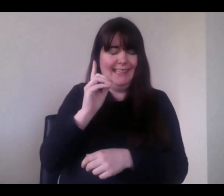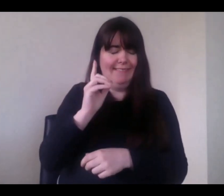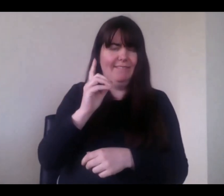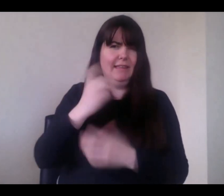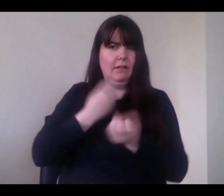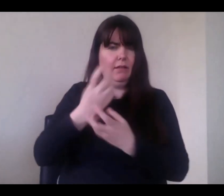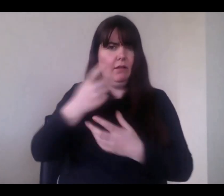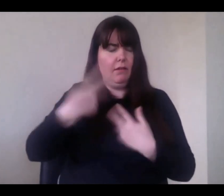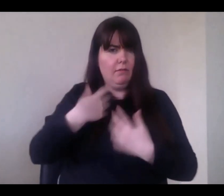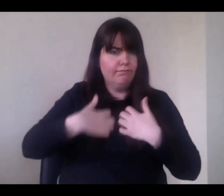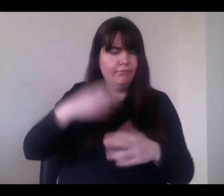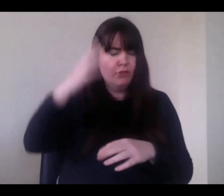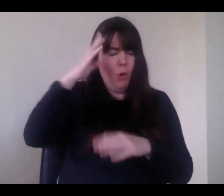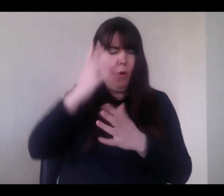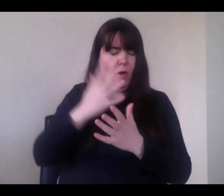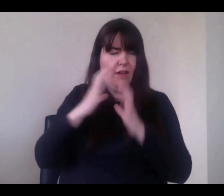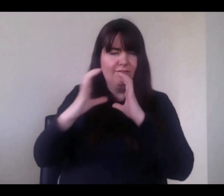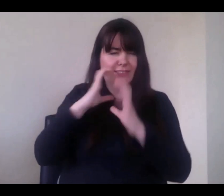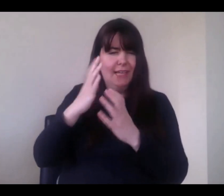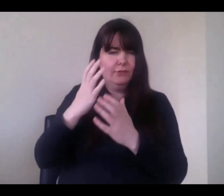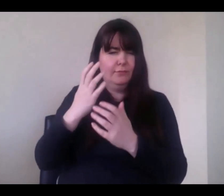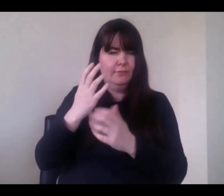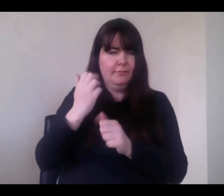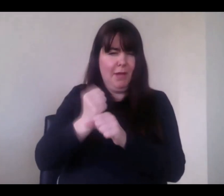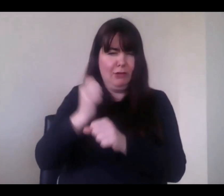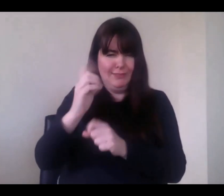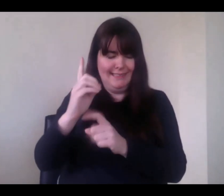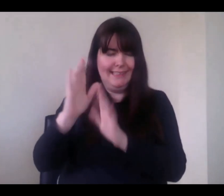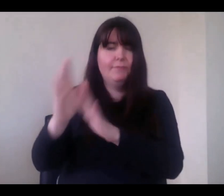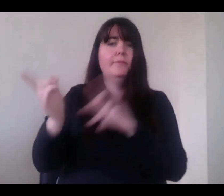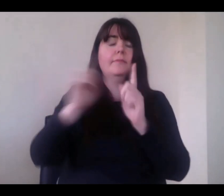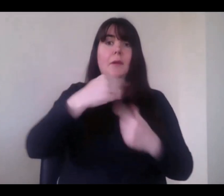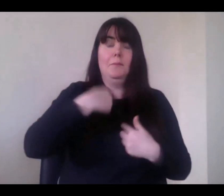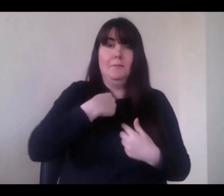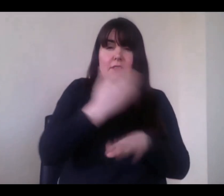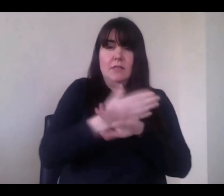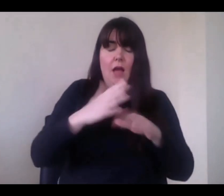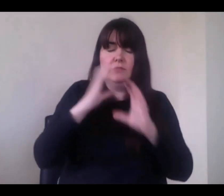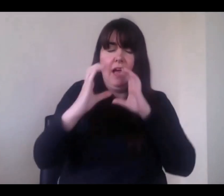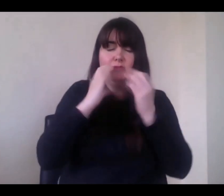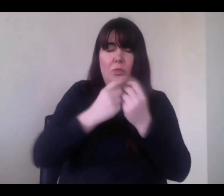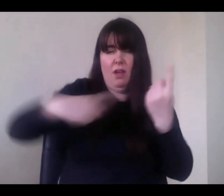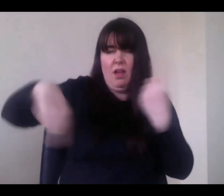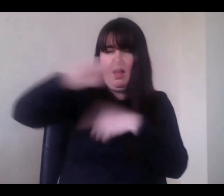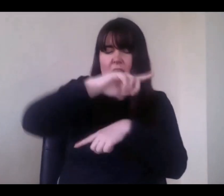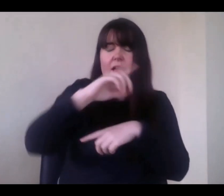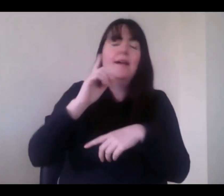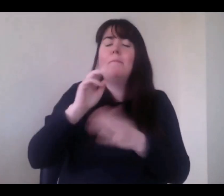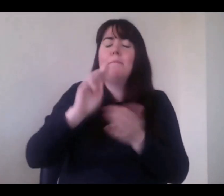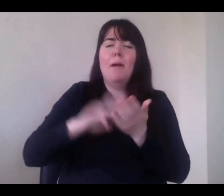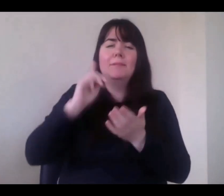we're doing in the Project Arts Centre and we kind of said, very briefly, listen our next one is possibly this.